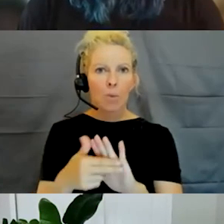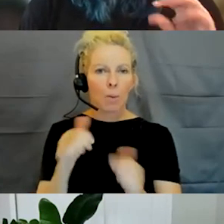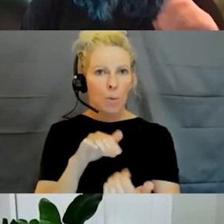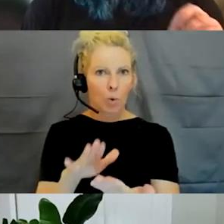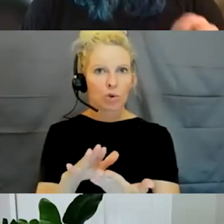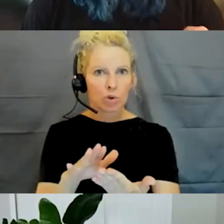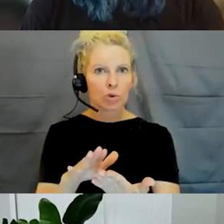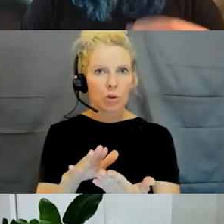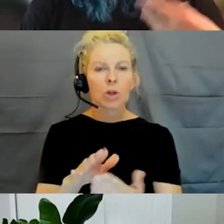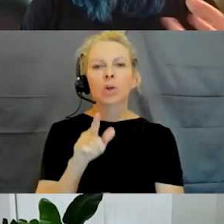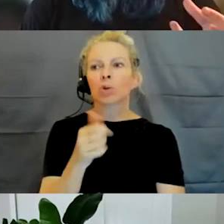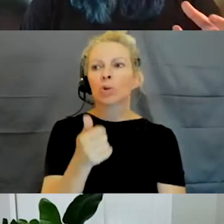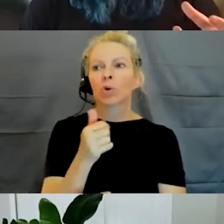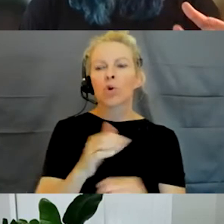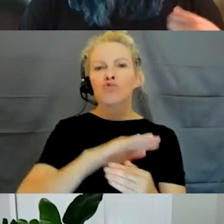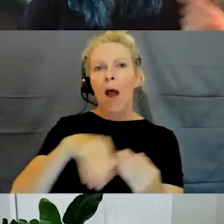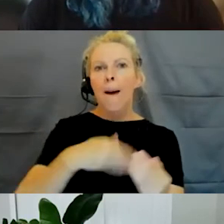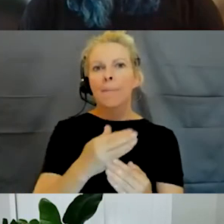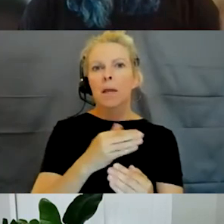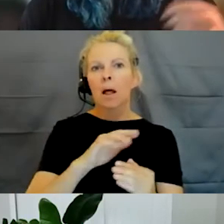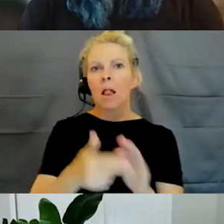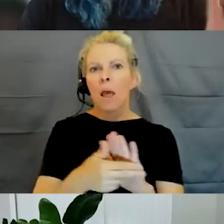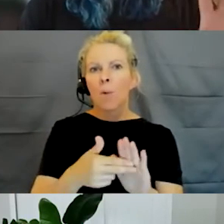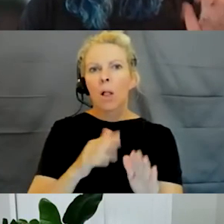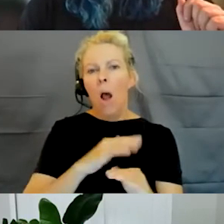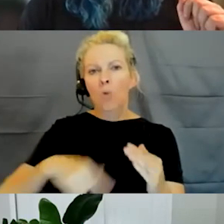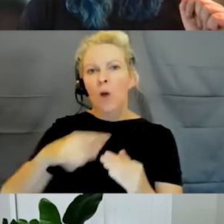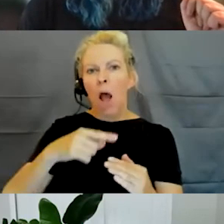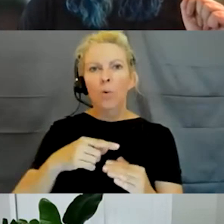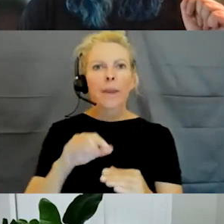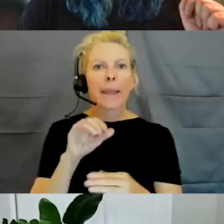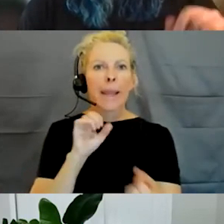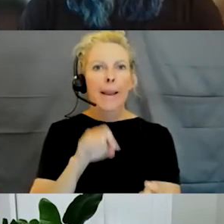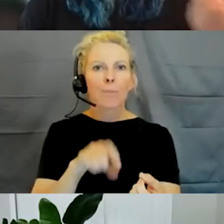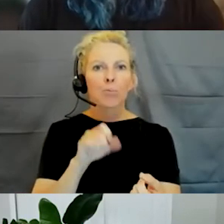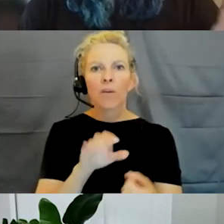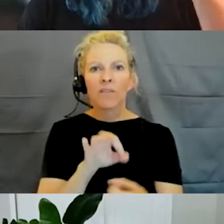where you are wrapping the label around the input field because at the end, -- that is a common